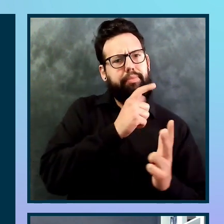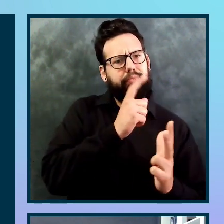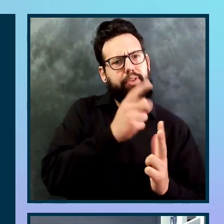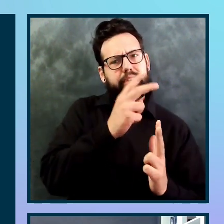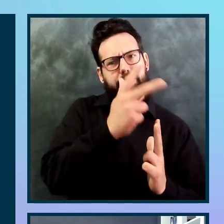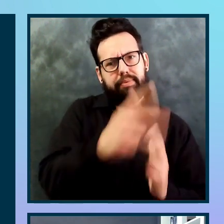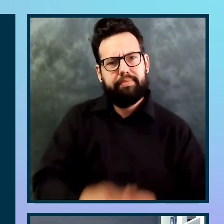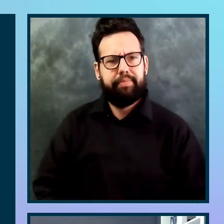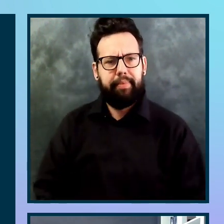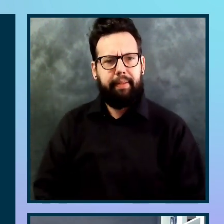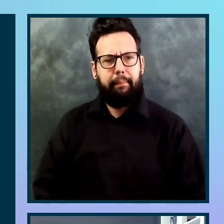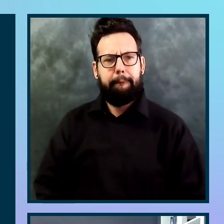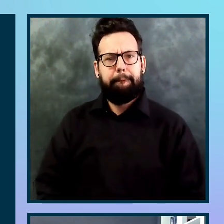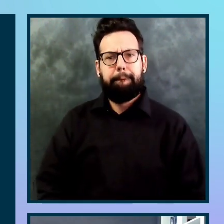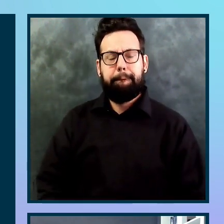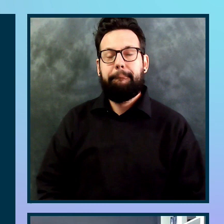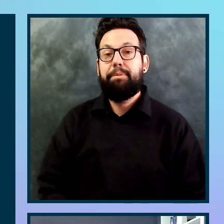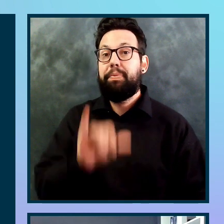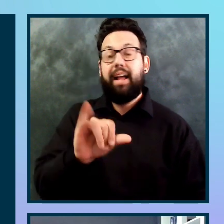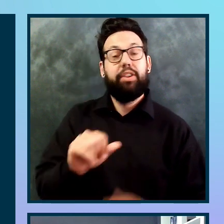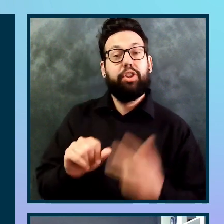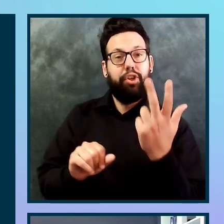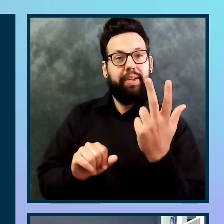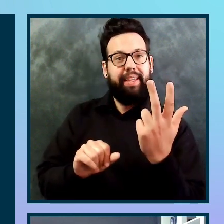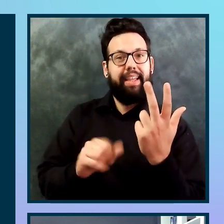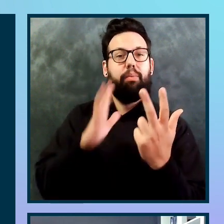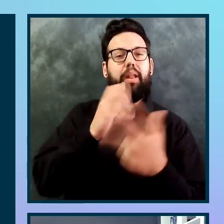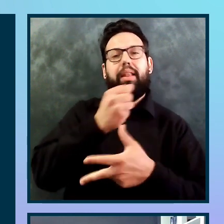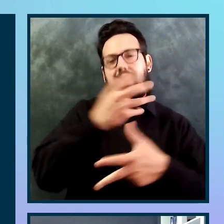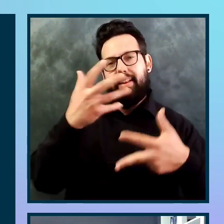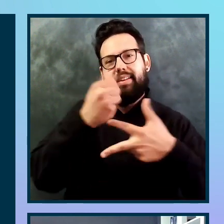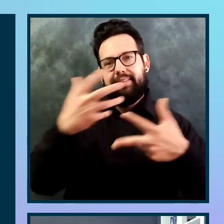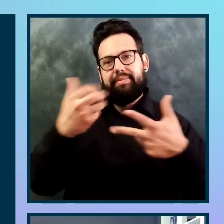So that's how I'm gonna divide this presentation. Three steps, let's start with search.